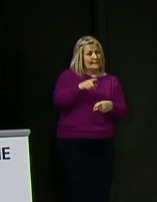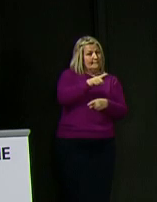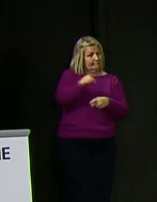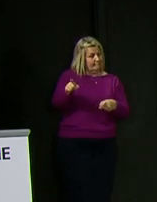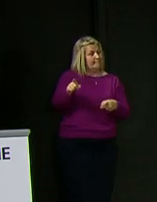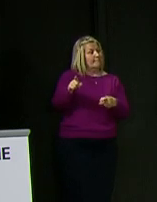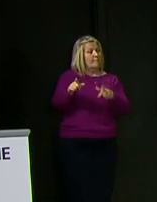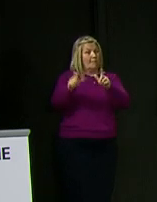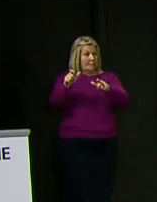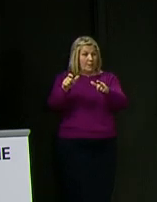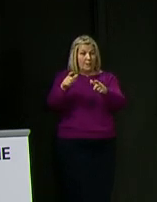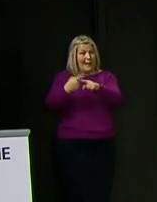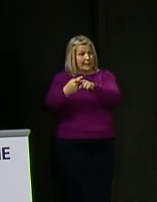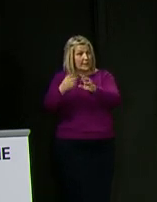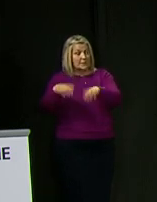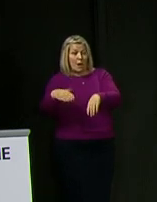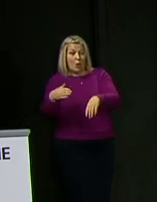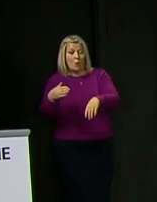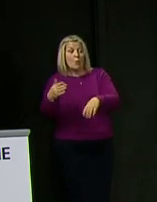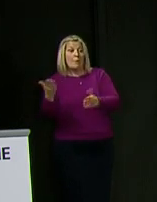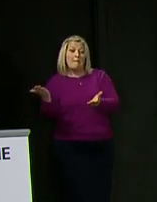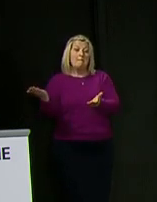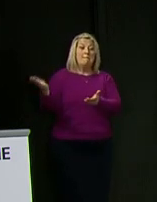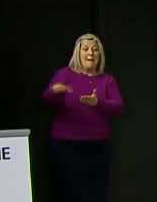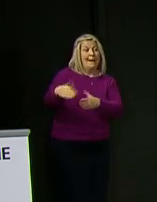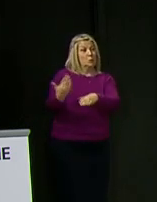to return to work at a different place, sorry, a different pace from their counterparts in